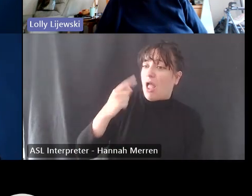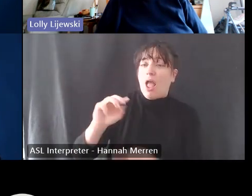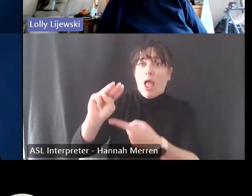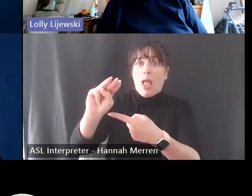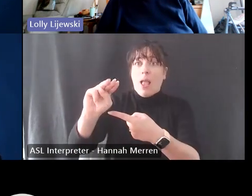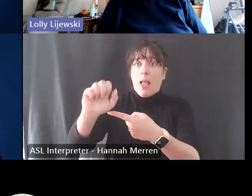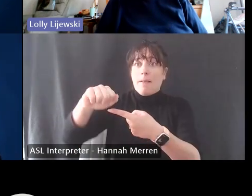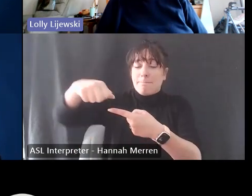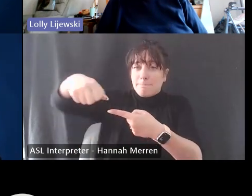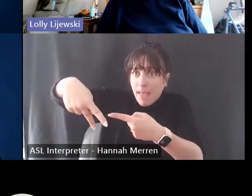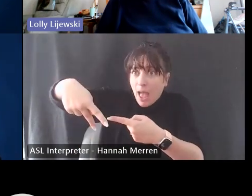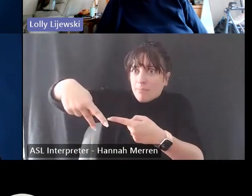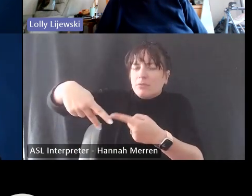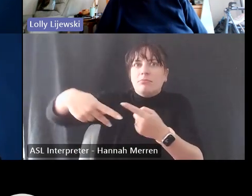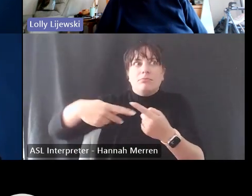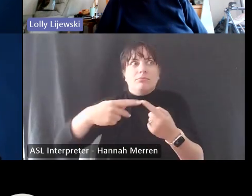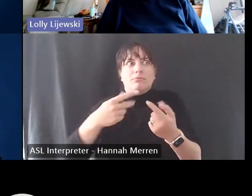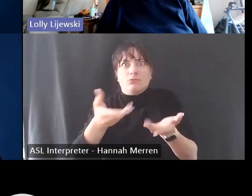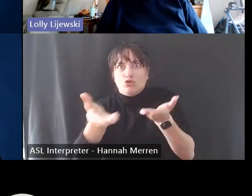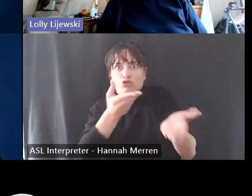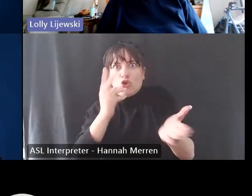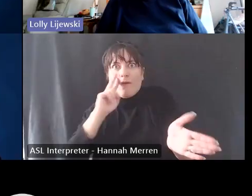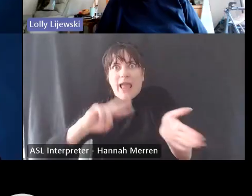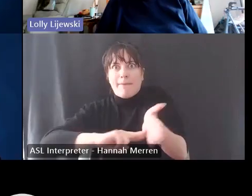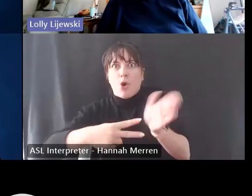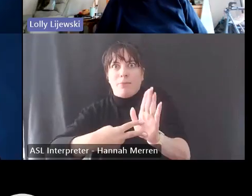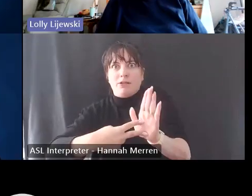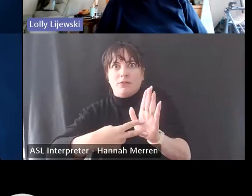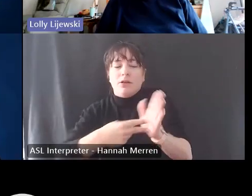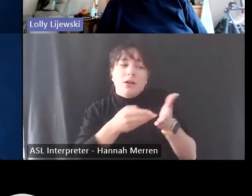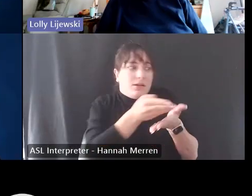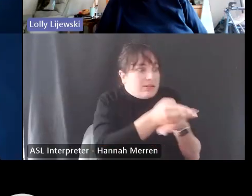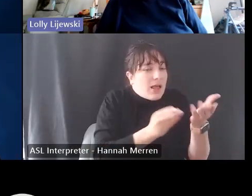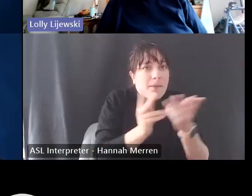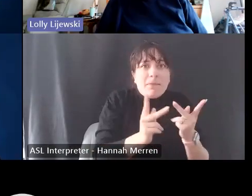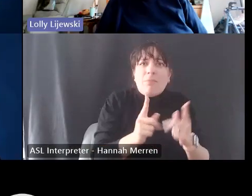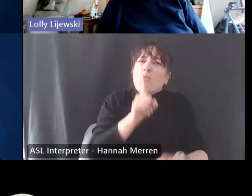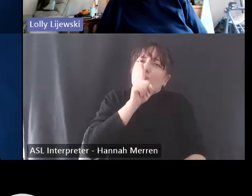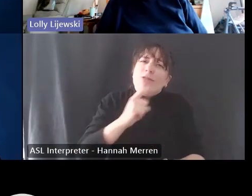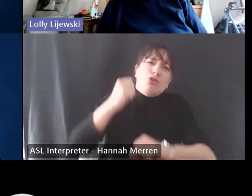There are people who are visual, just like there are people who are audial, and there are people who are both.